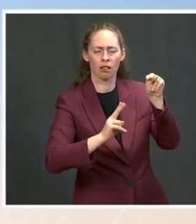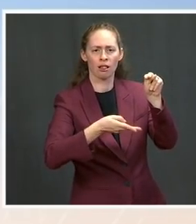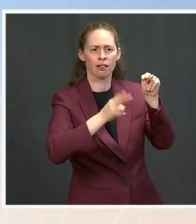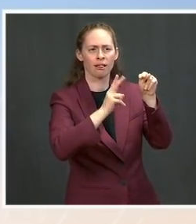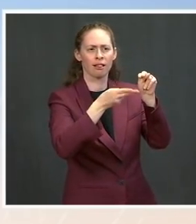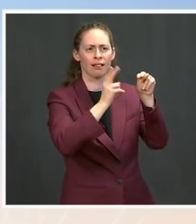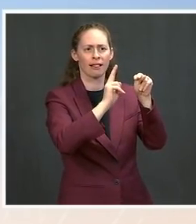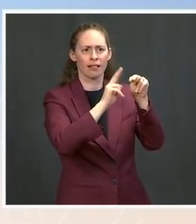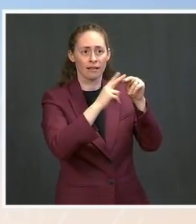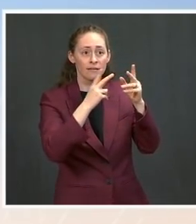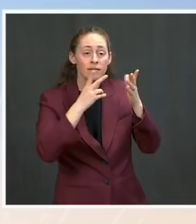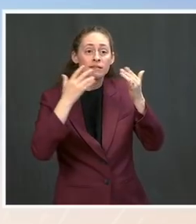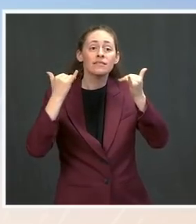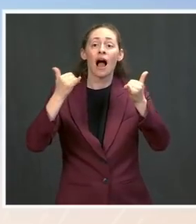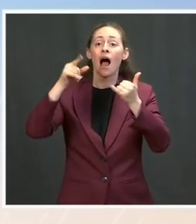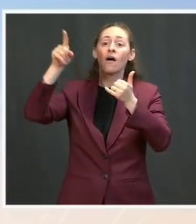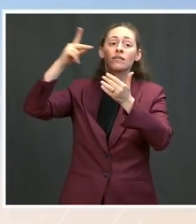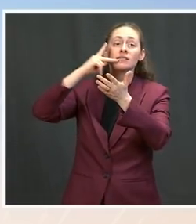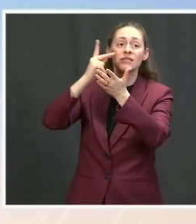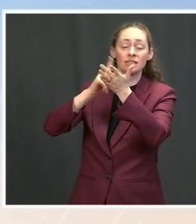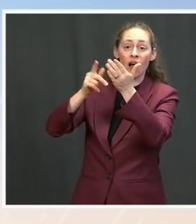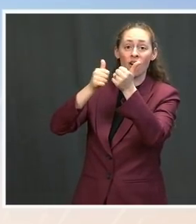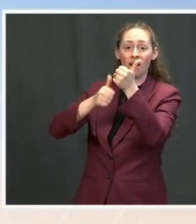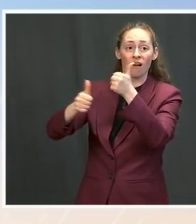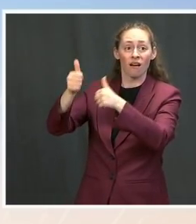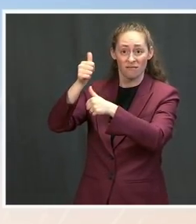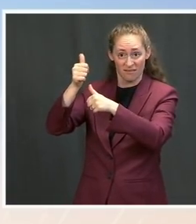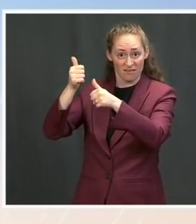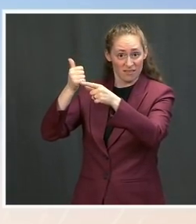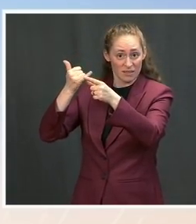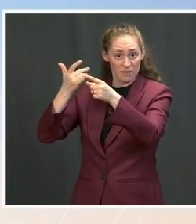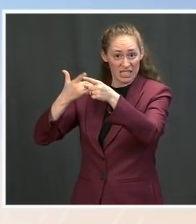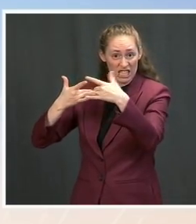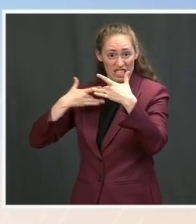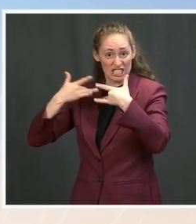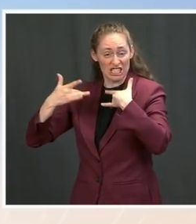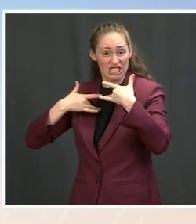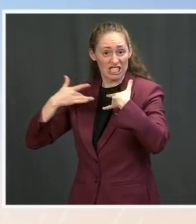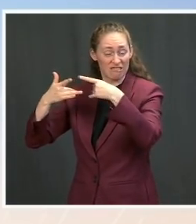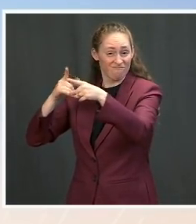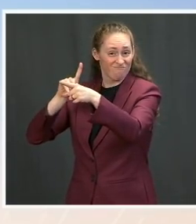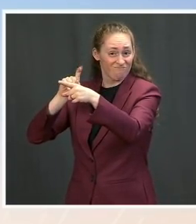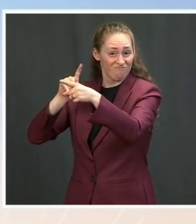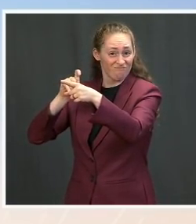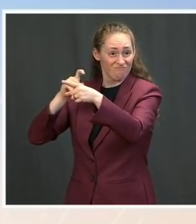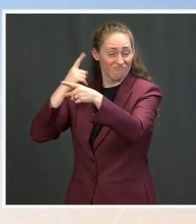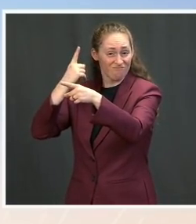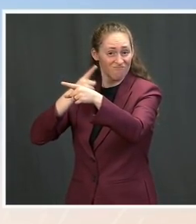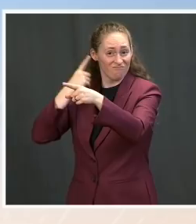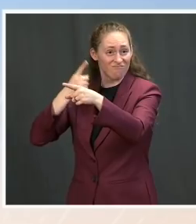on what the Fed should do when she says this? Ms. Psaki: Well, I would say, of all people, Secretary Yellen certainly understands the independence